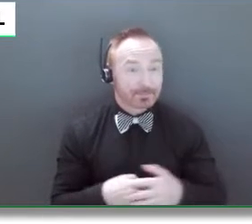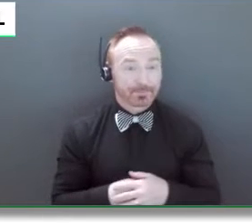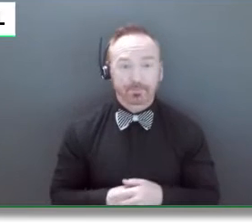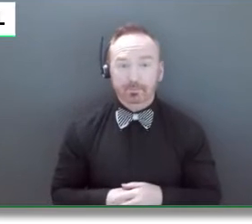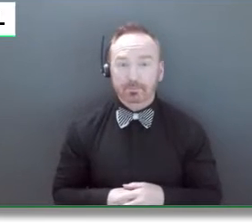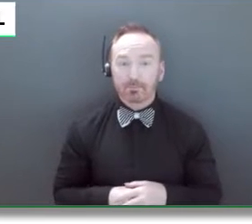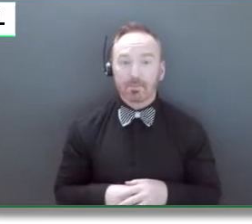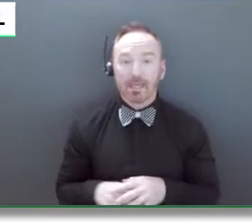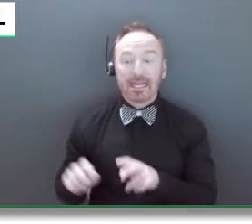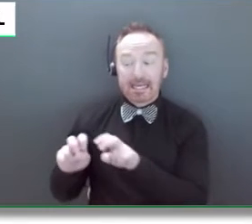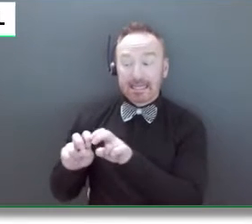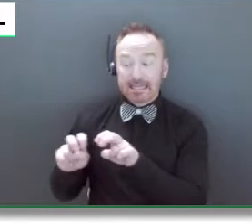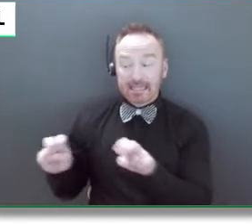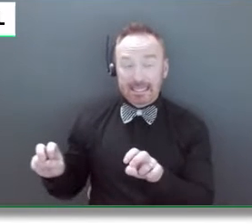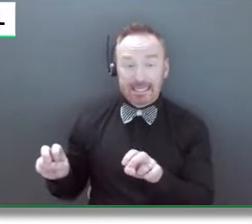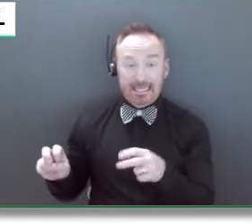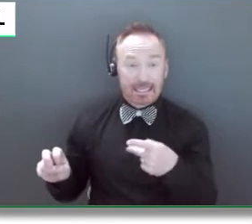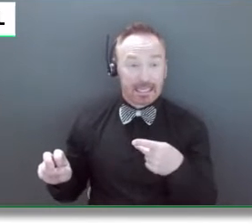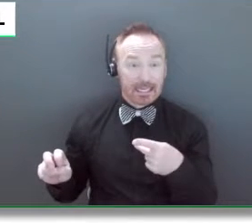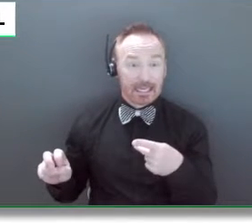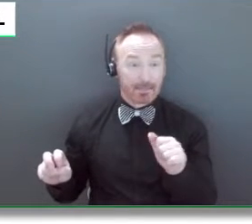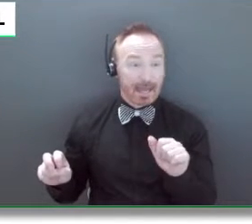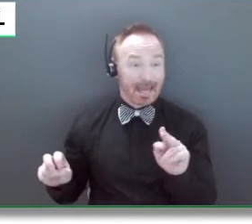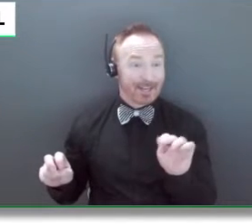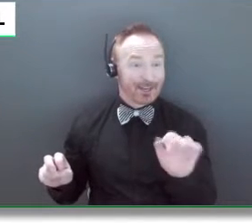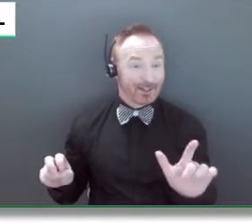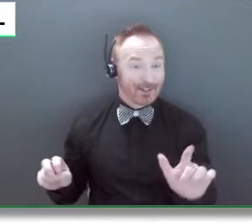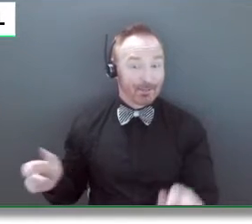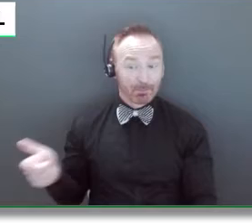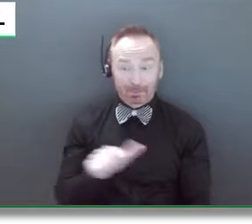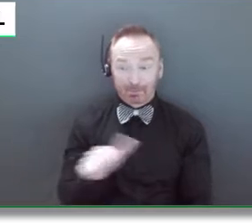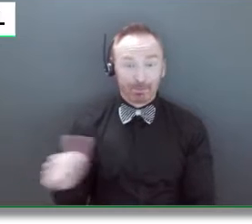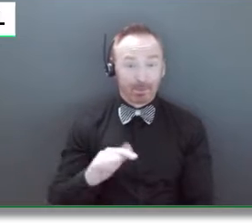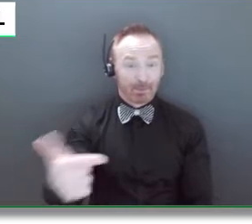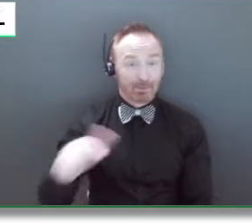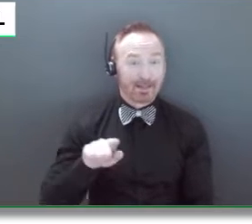the experts uh in this area for sure. I mean the clients and participants that